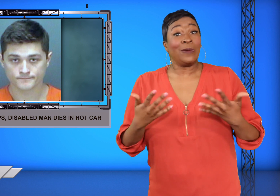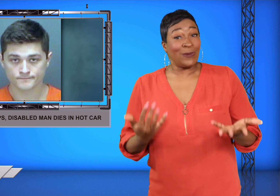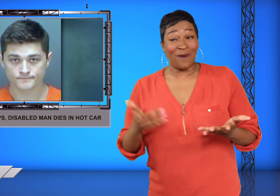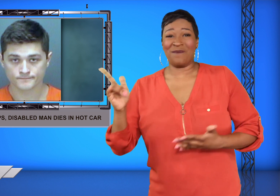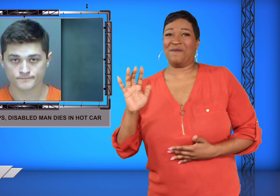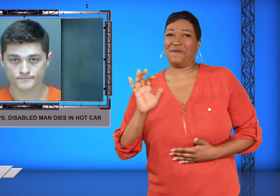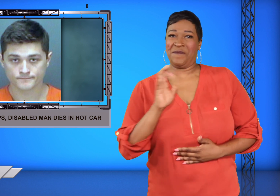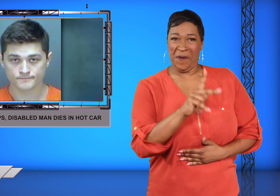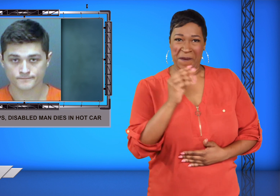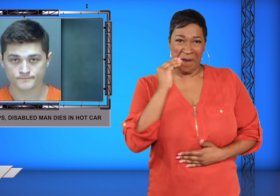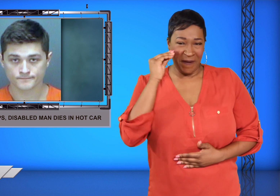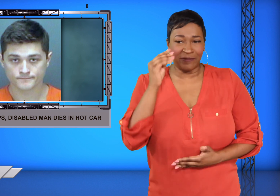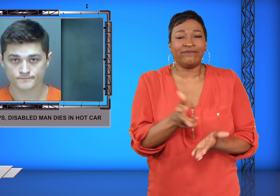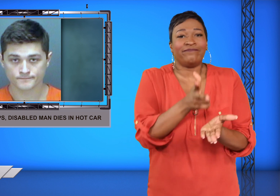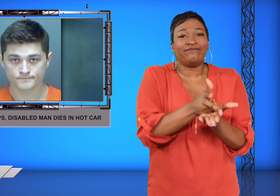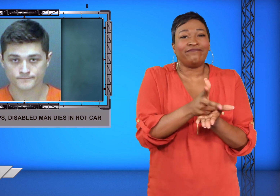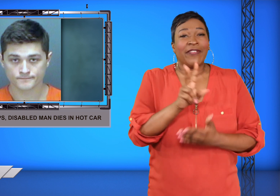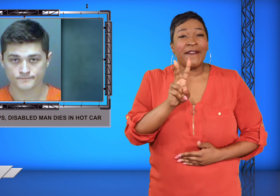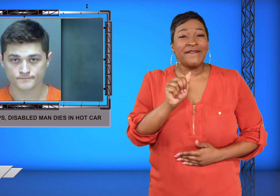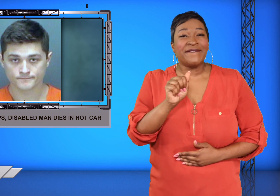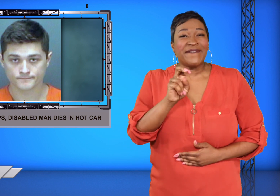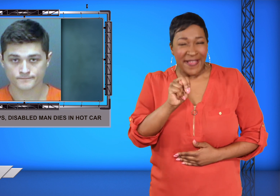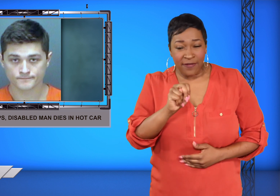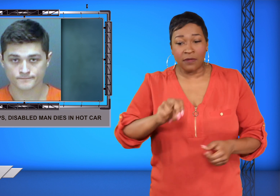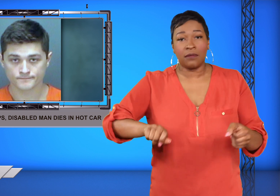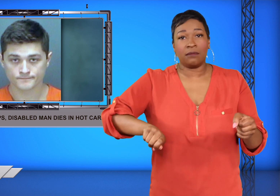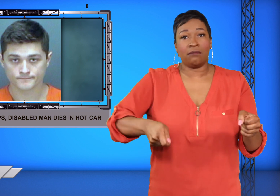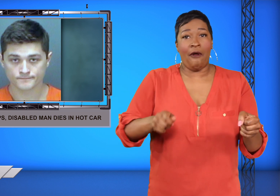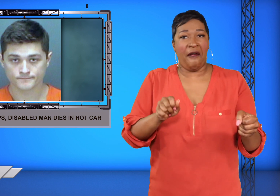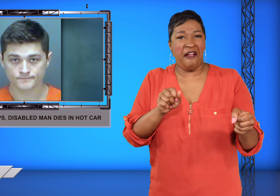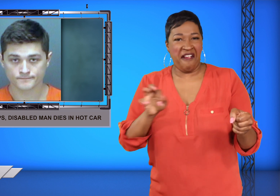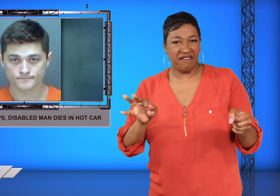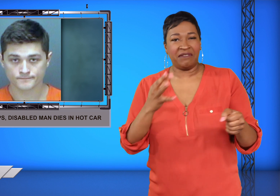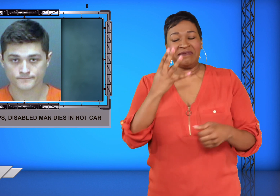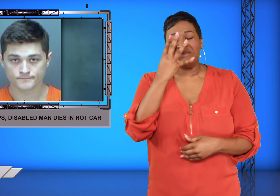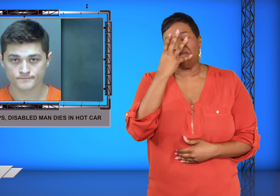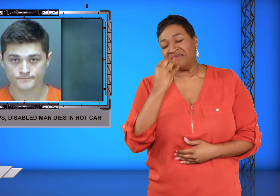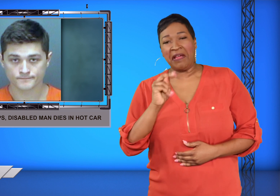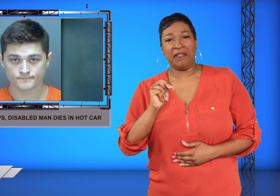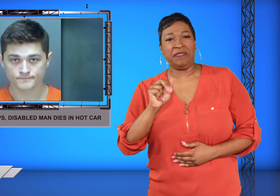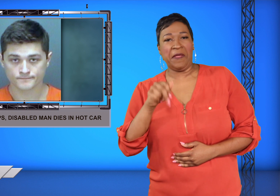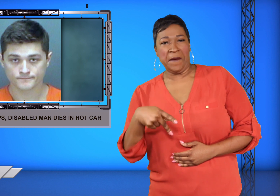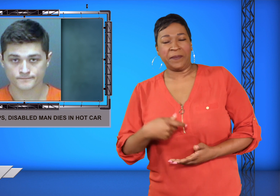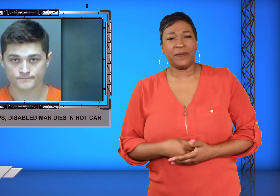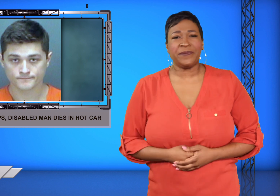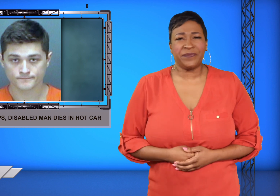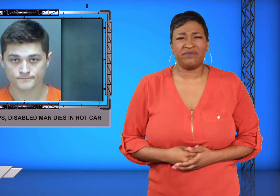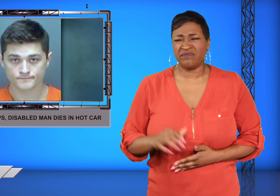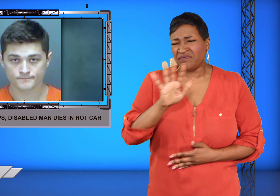So he returned home, turned the van off, and took a nap.